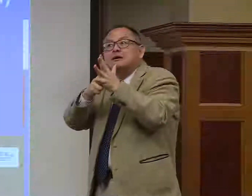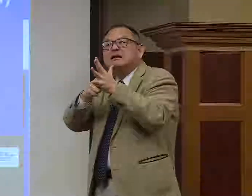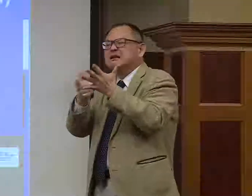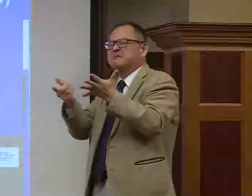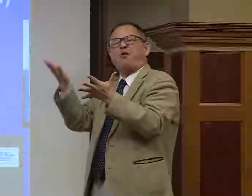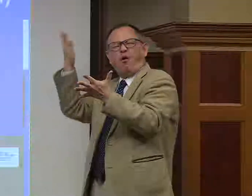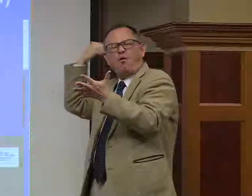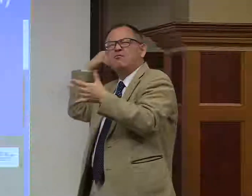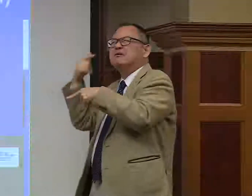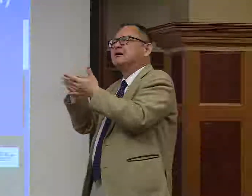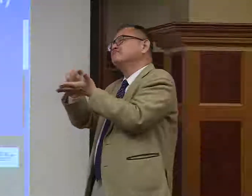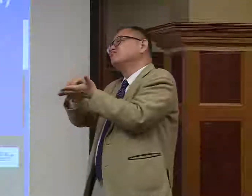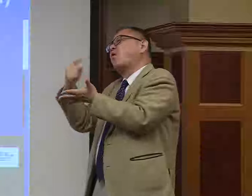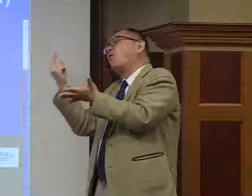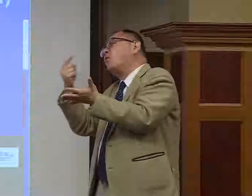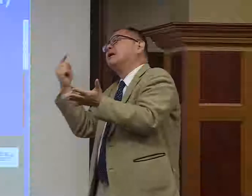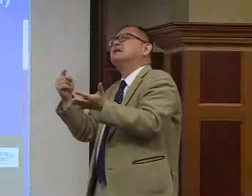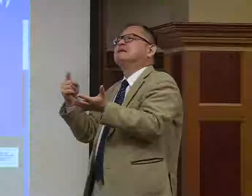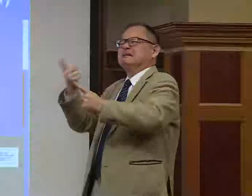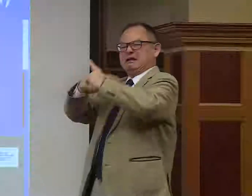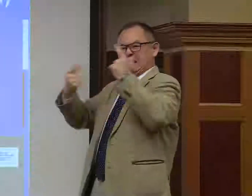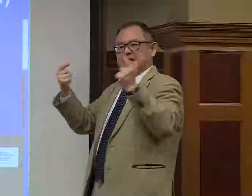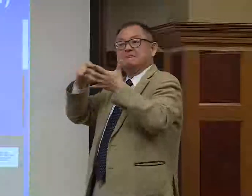being published in the dictionary.